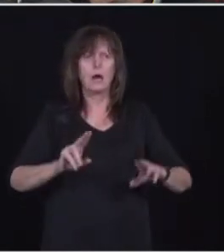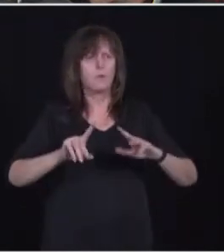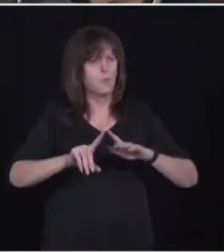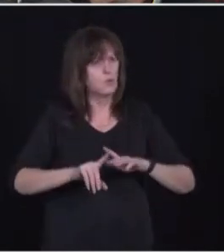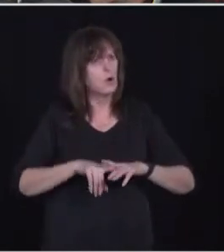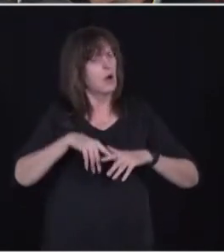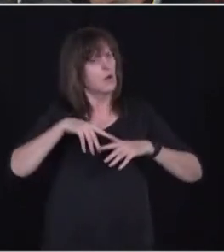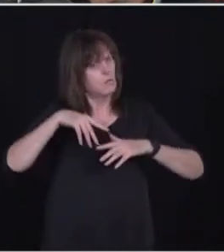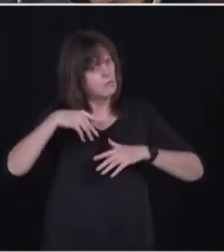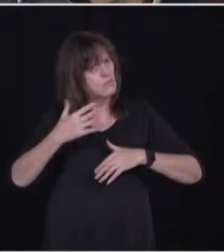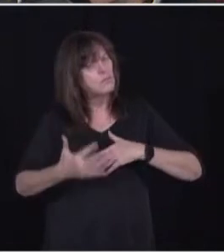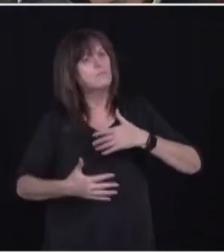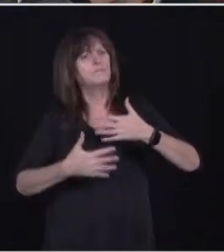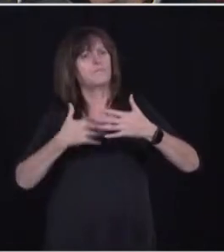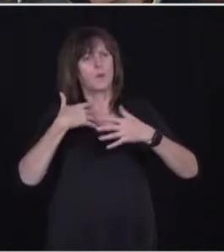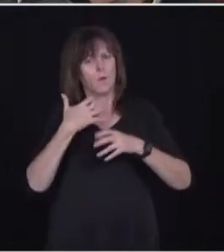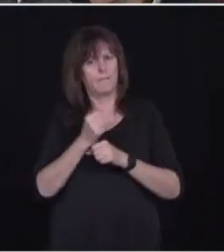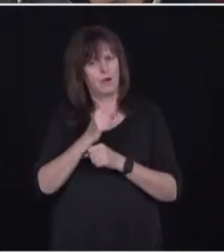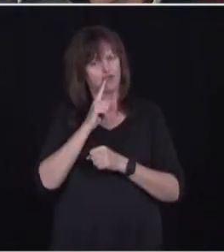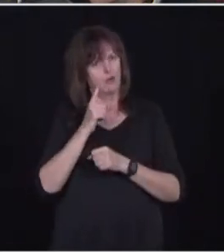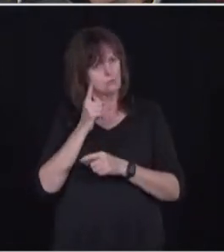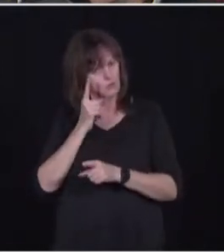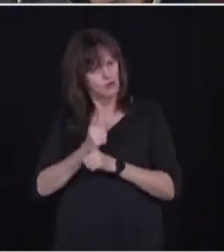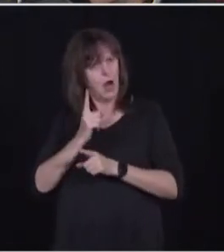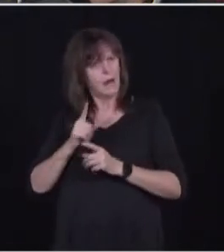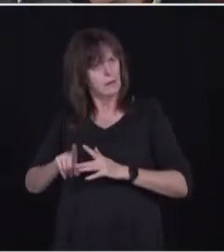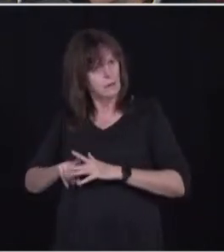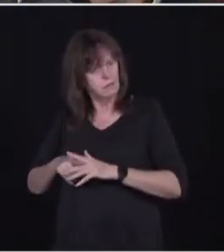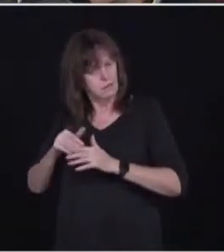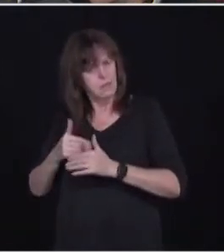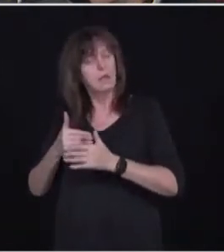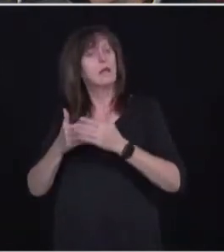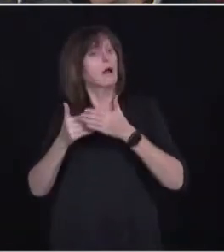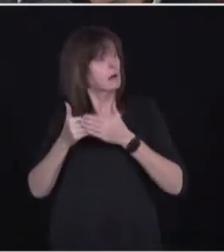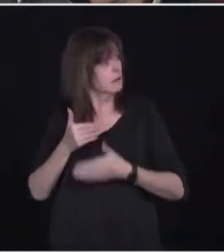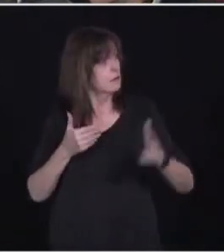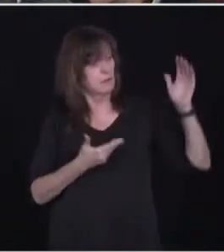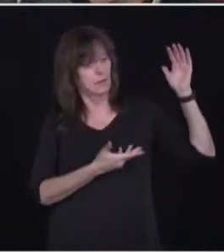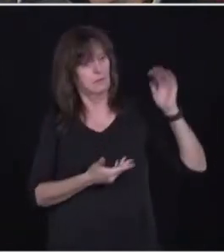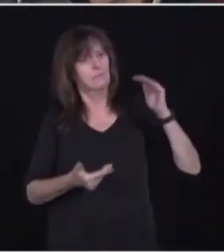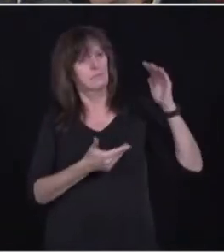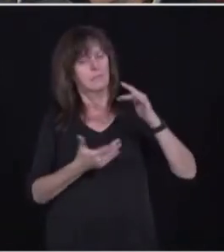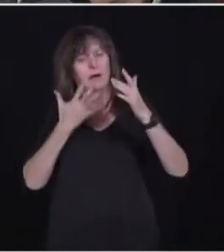after the batch arrives and is delivered to us in Ontario, but again, we want to get this